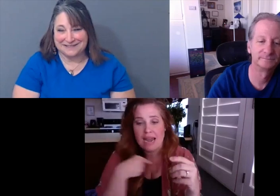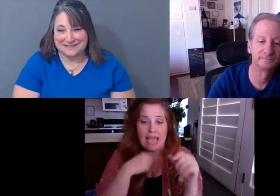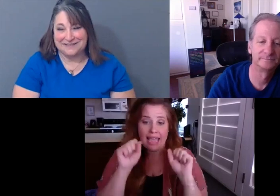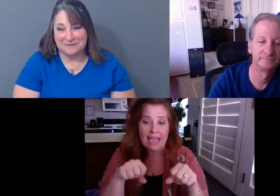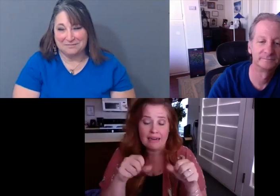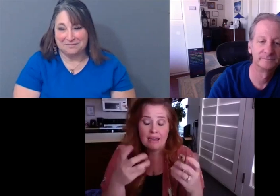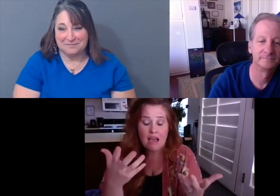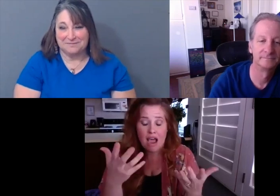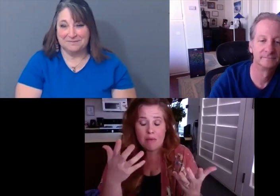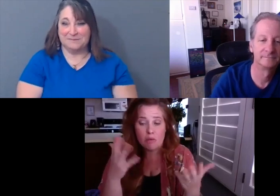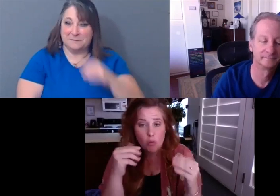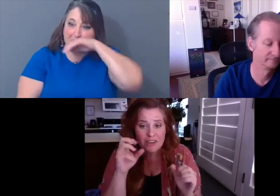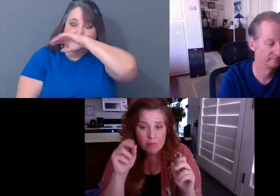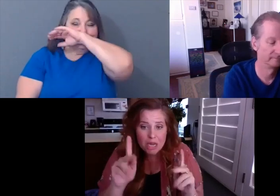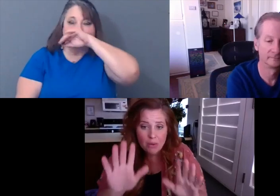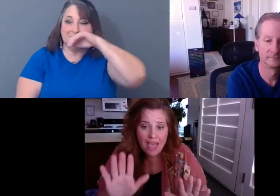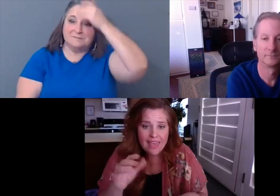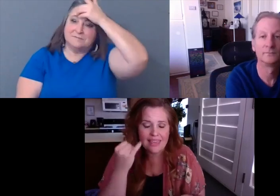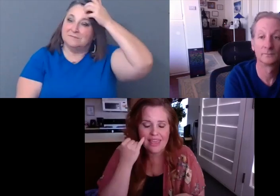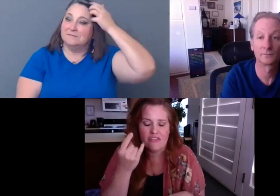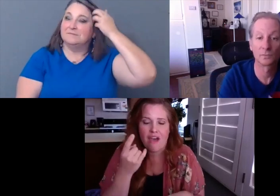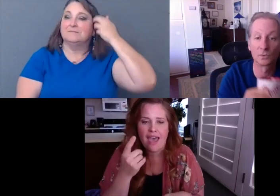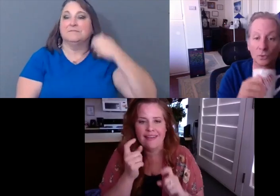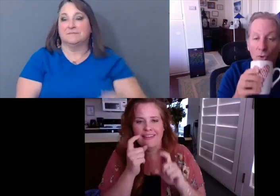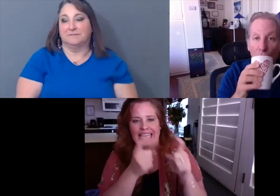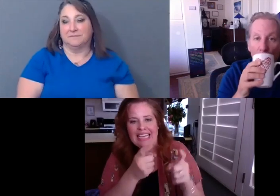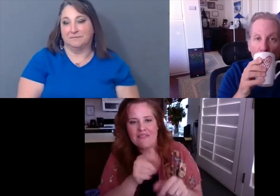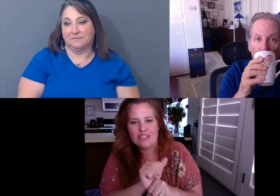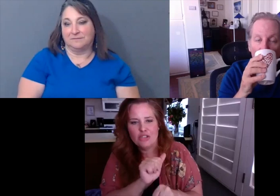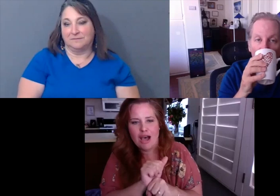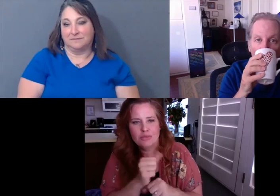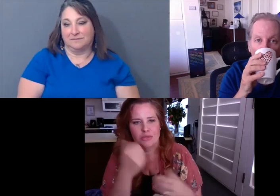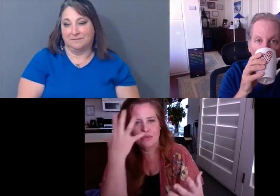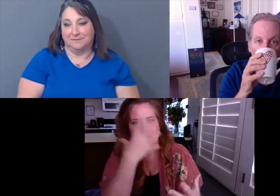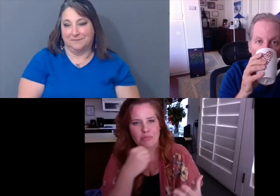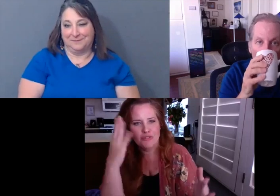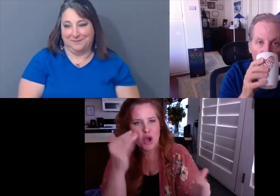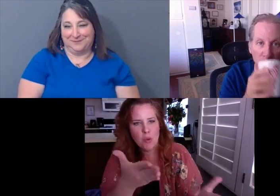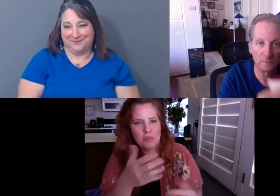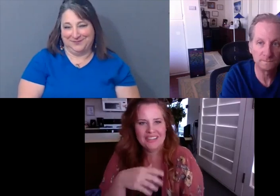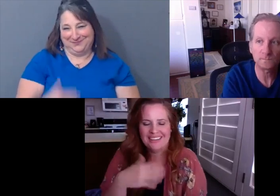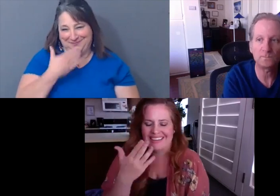And I can, I was hoping it would be okay if I give that job to beautiful Hope,